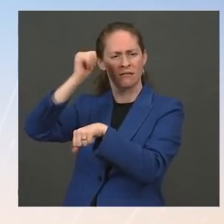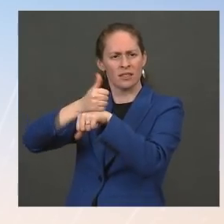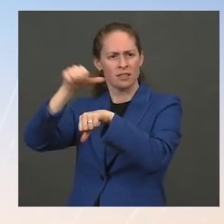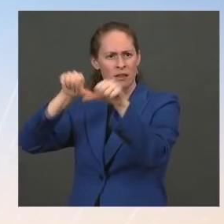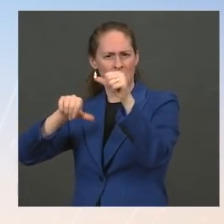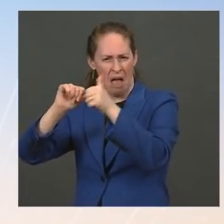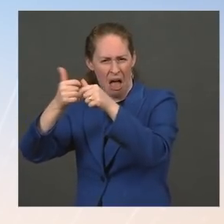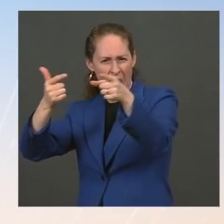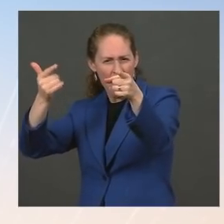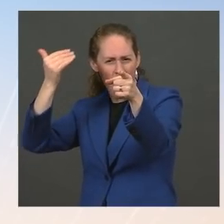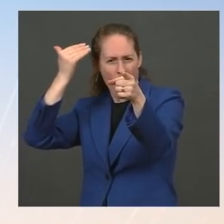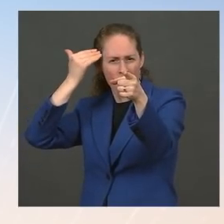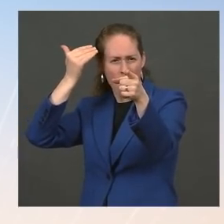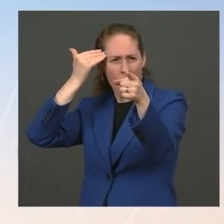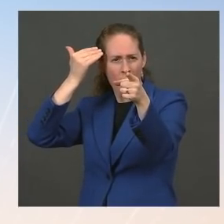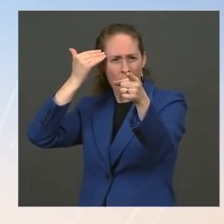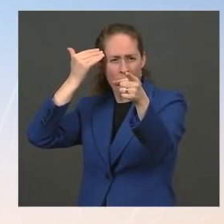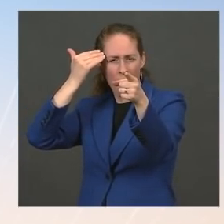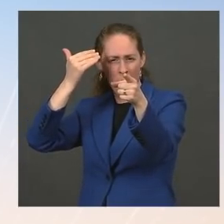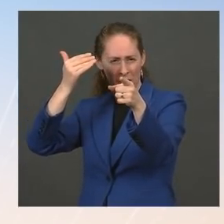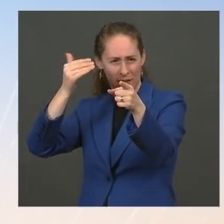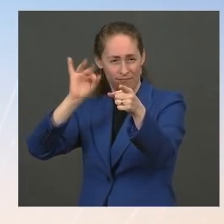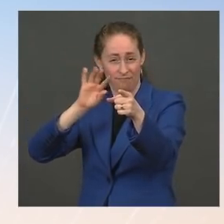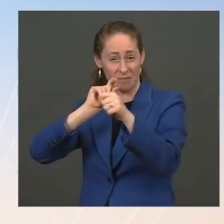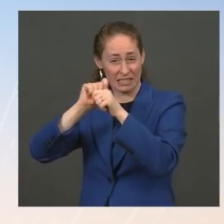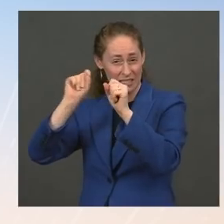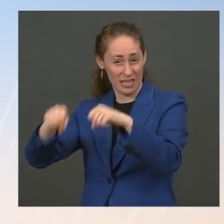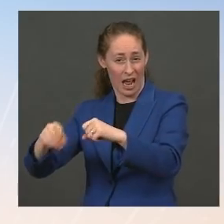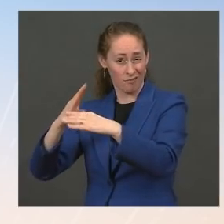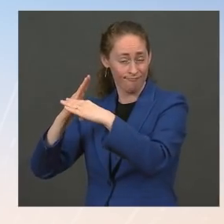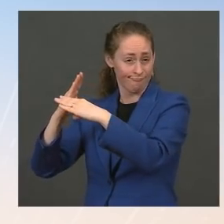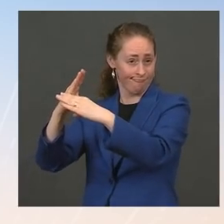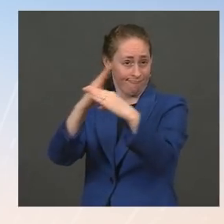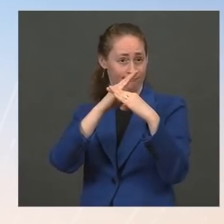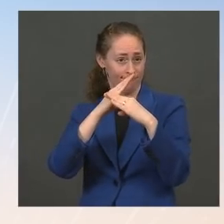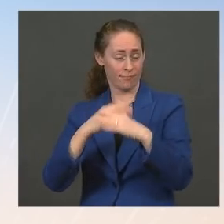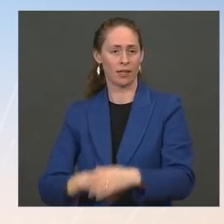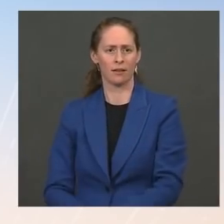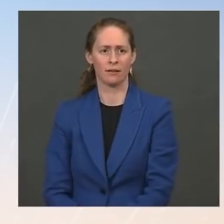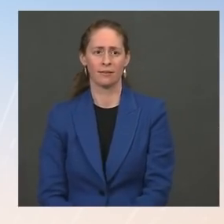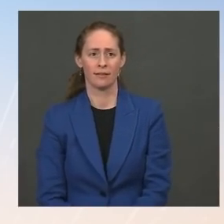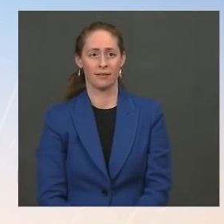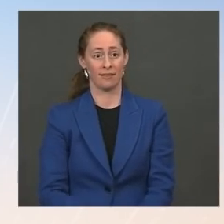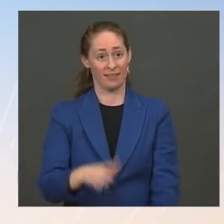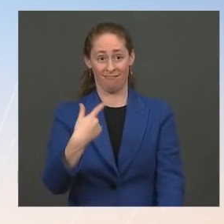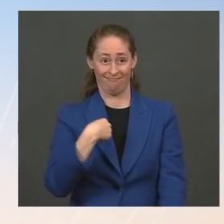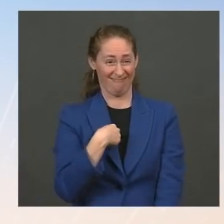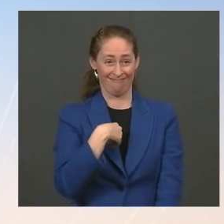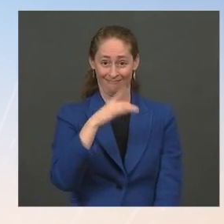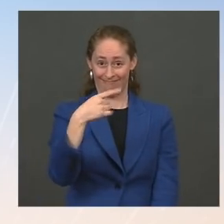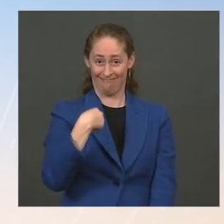this is a question I also asked this weekend. So, not that you need my validation, but I think what Dr. Fauci has conveyed